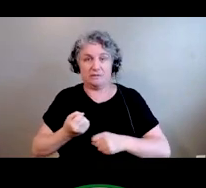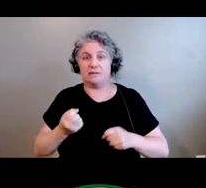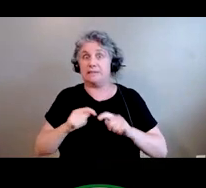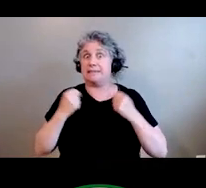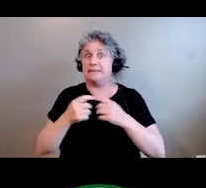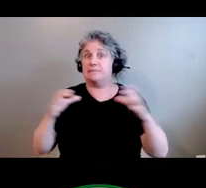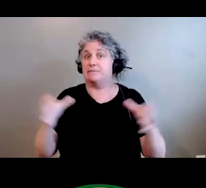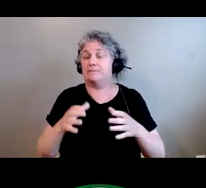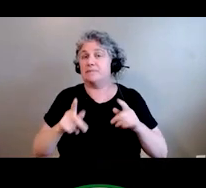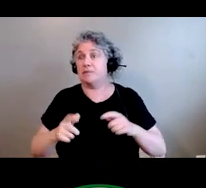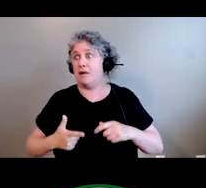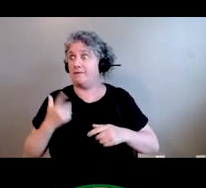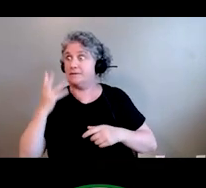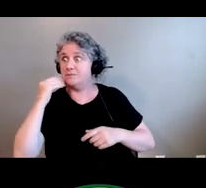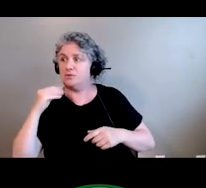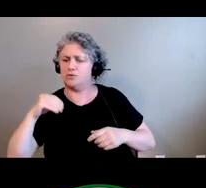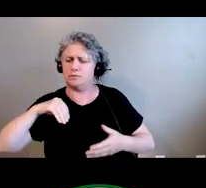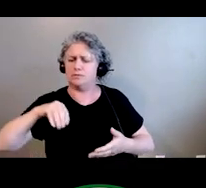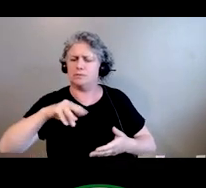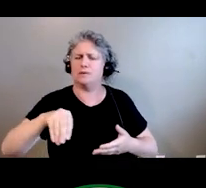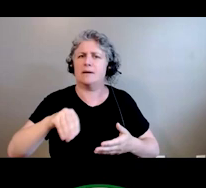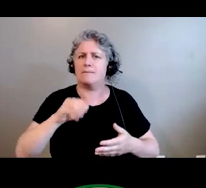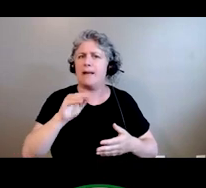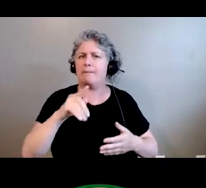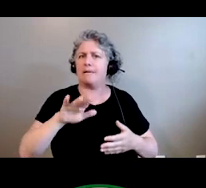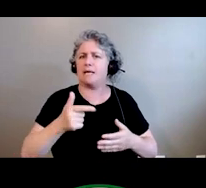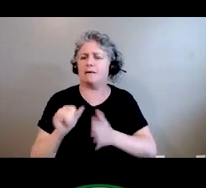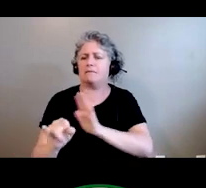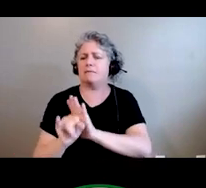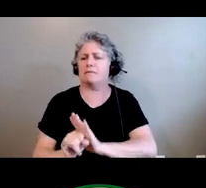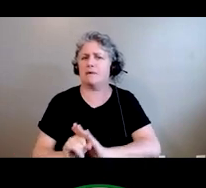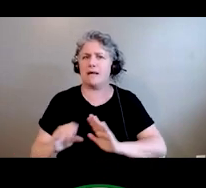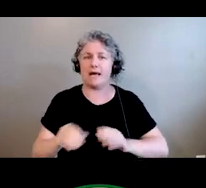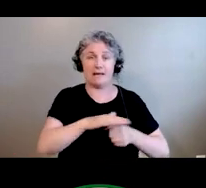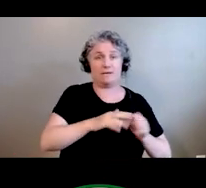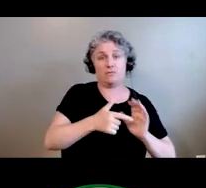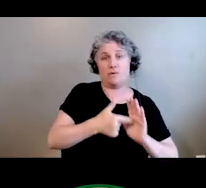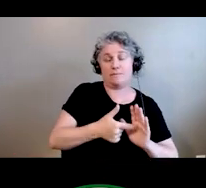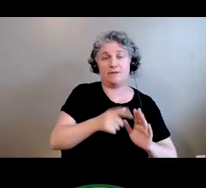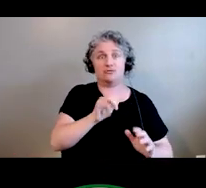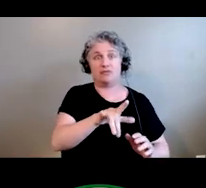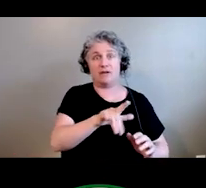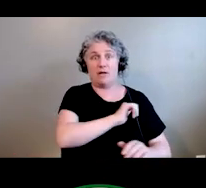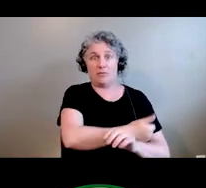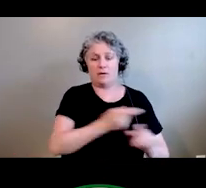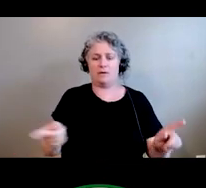And every single time, the local trail authority contacts us and say, oh my God, I never saw the trail that way.